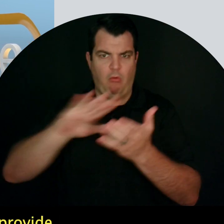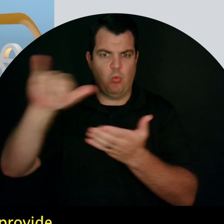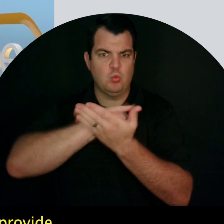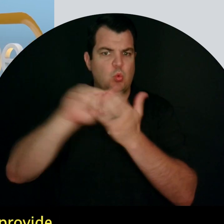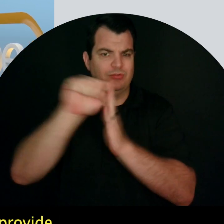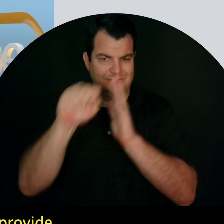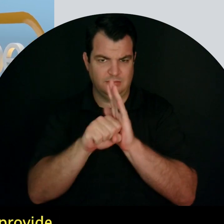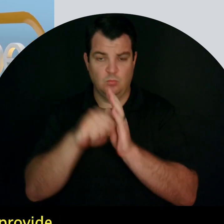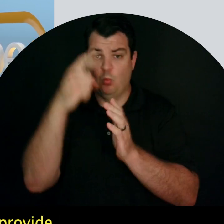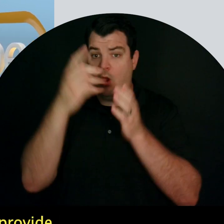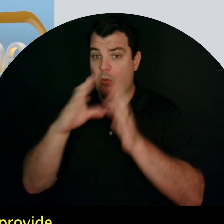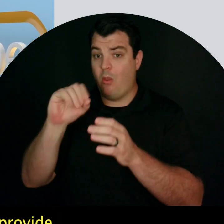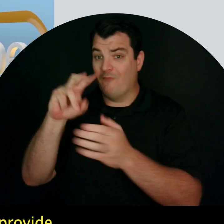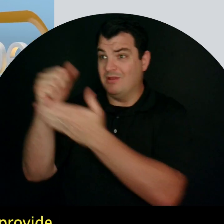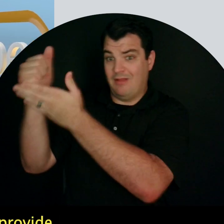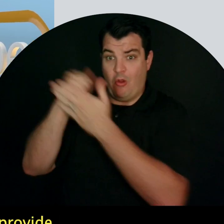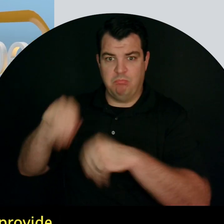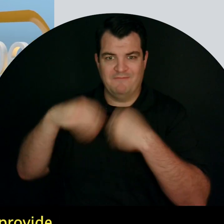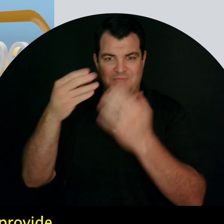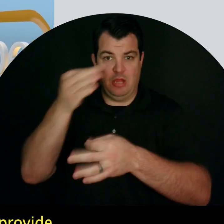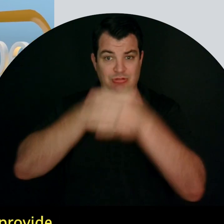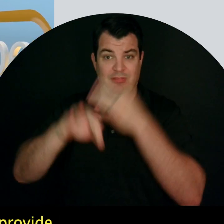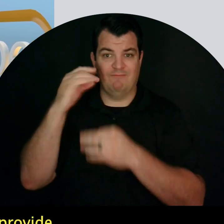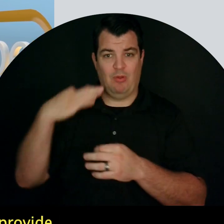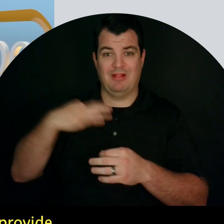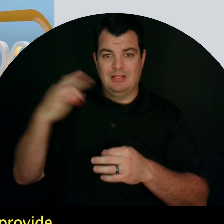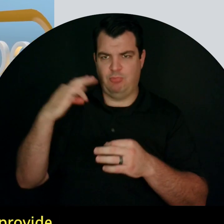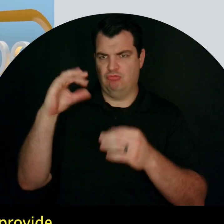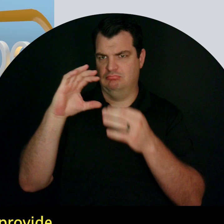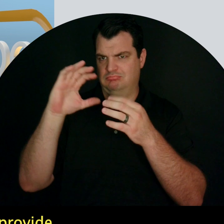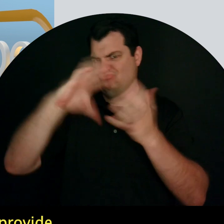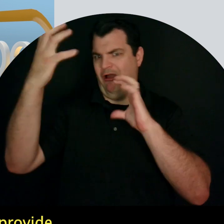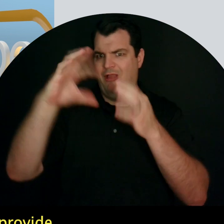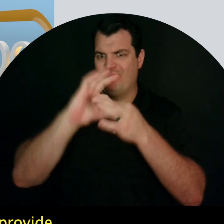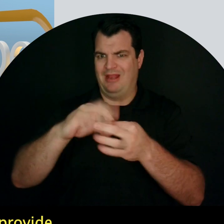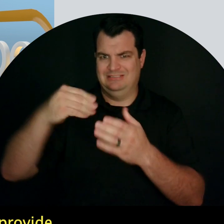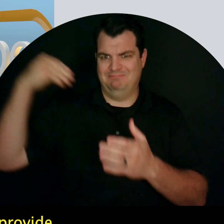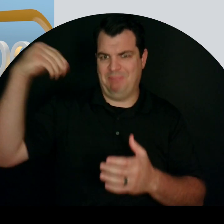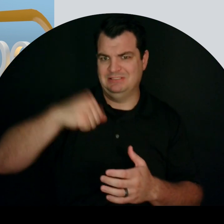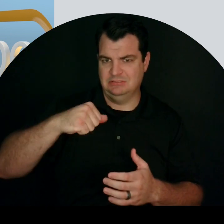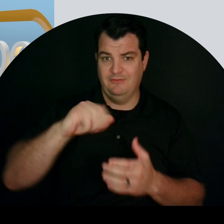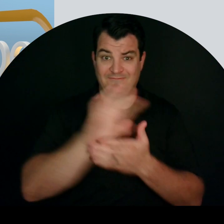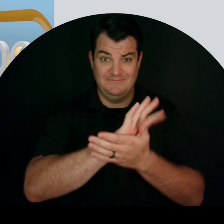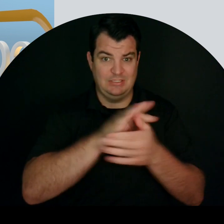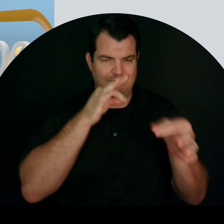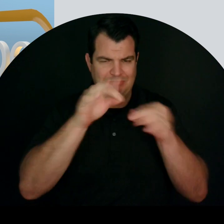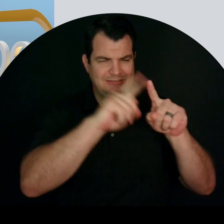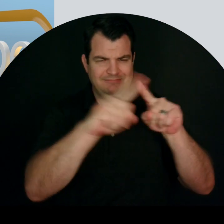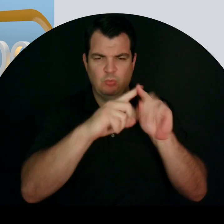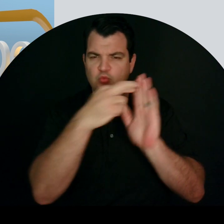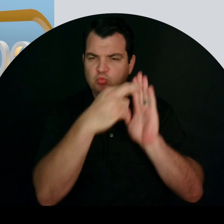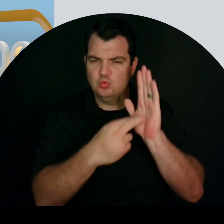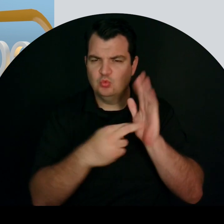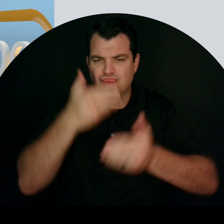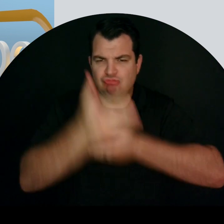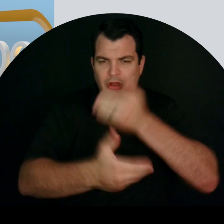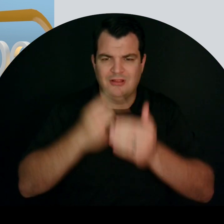One way OVS helps is to provide reimbursements for eligible crime related expenses. This video explains the general rules and process